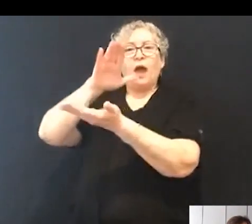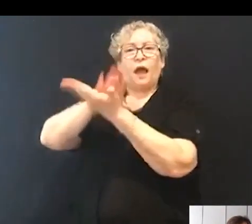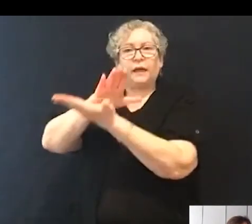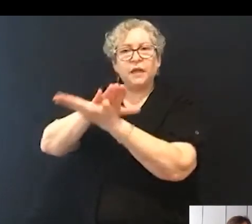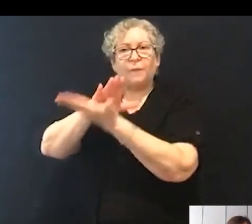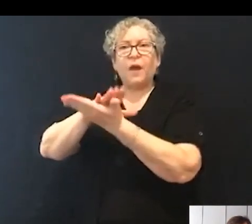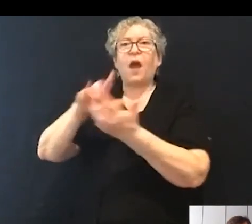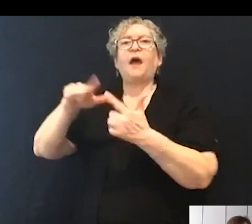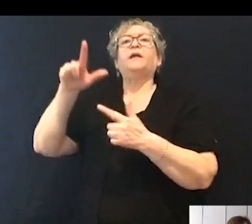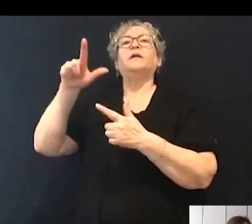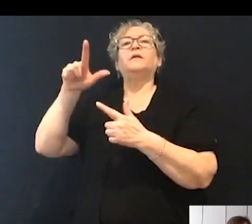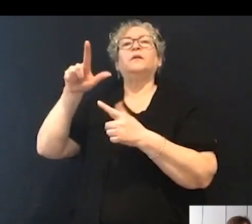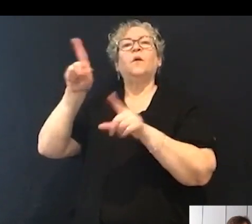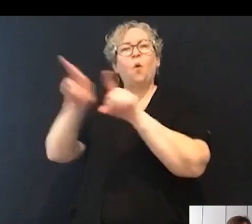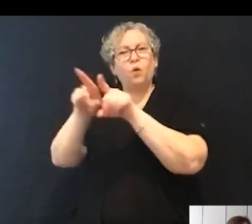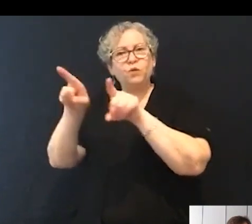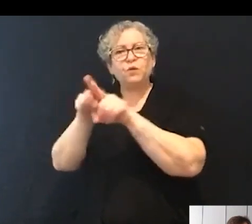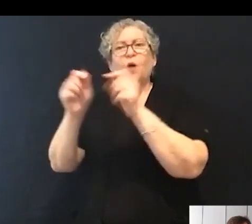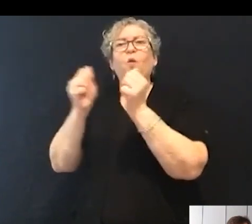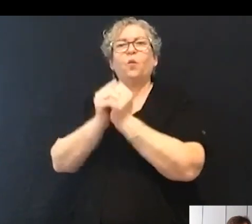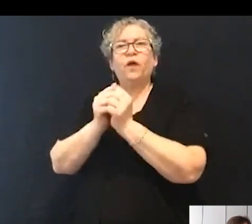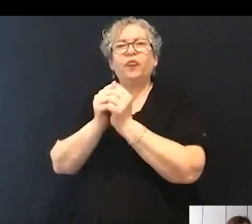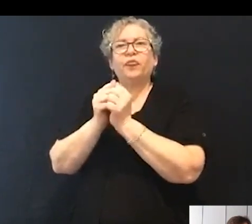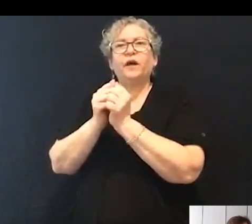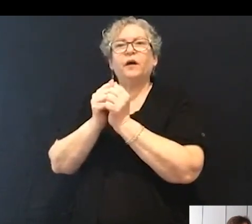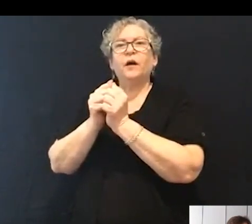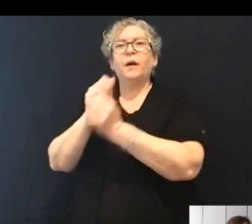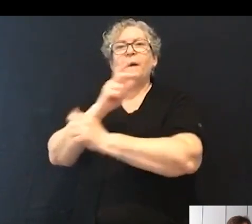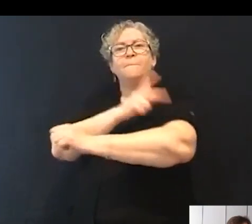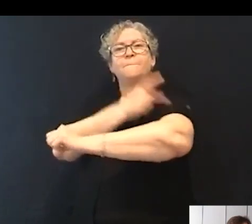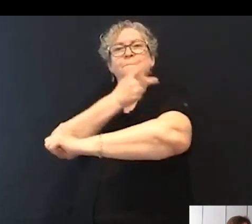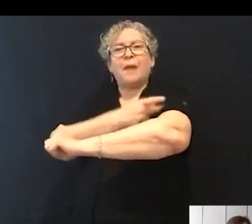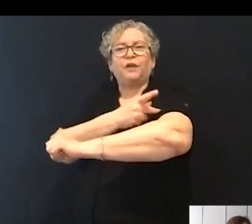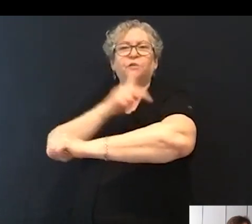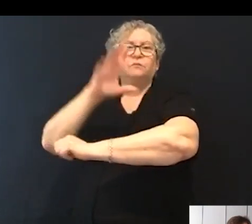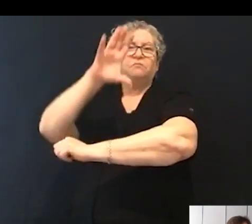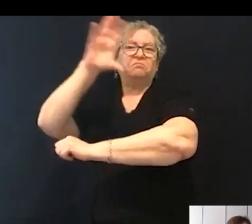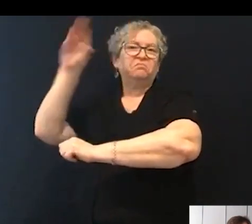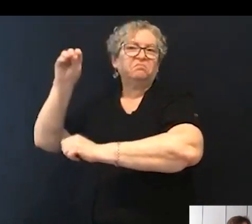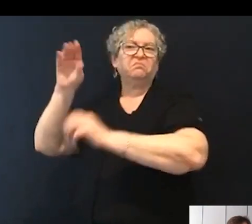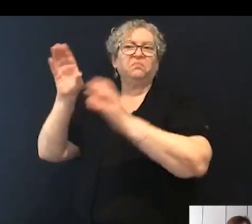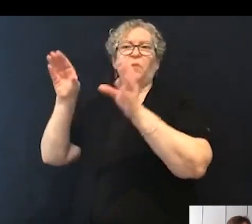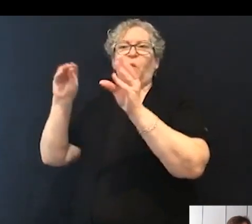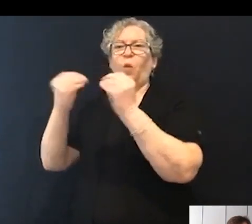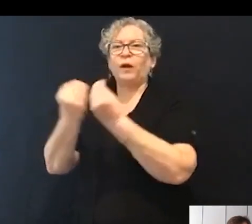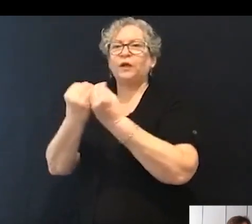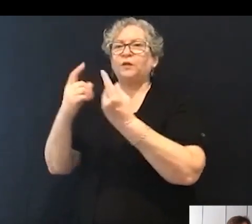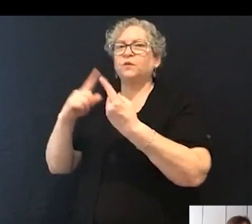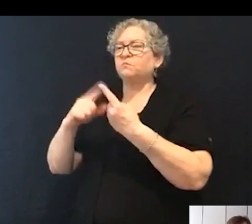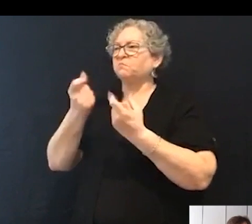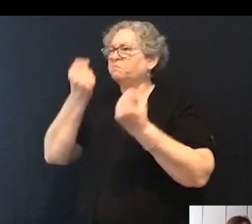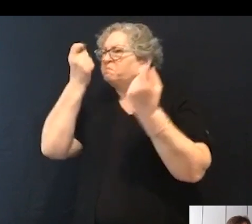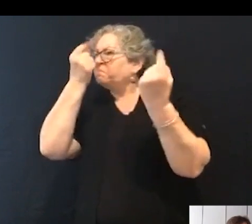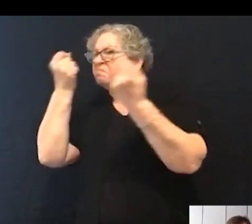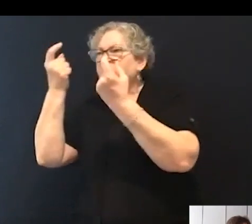And early on also with a patient organization to really get a handle and a jumpstart